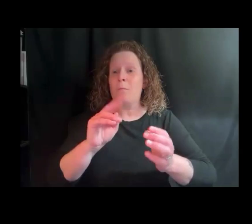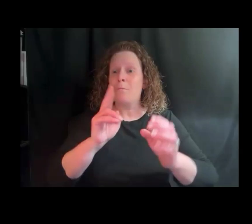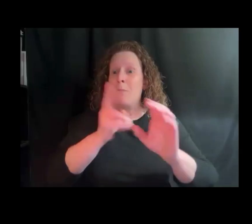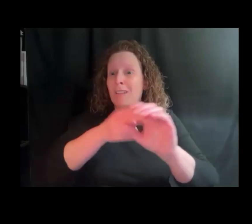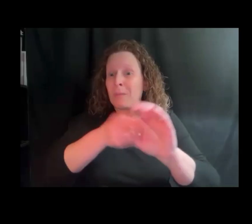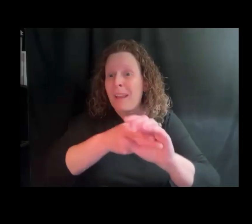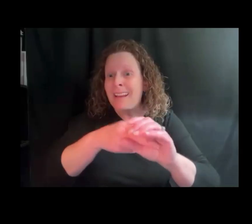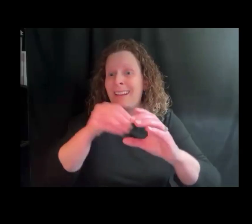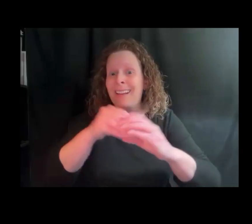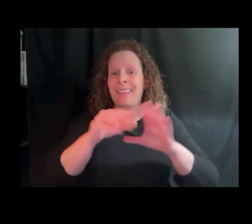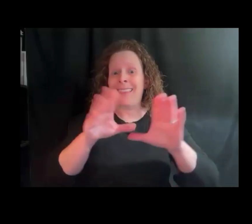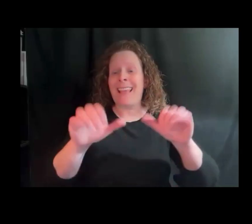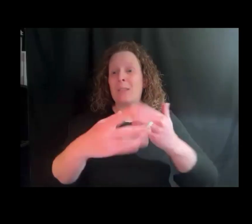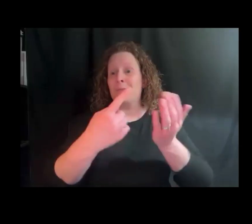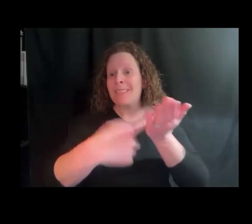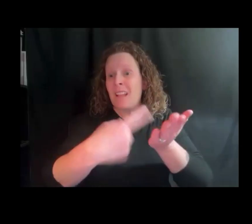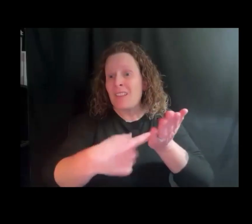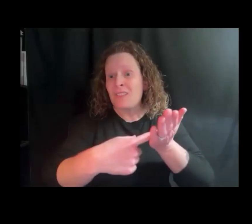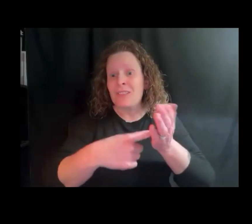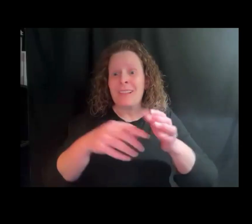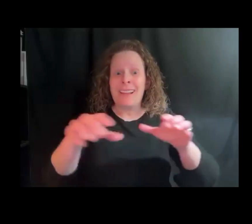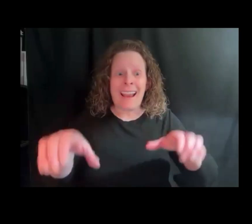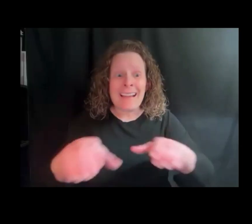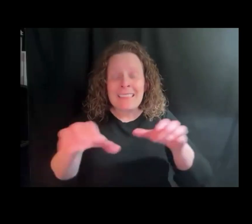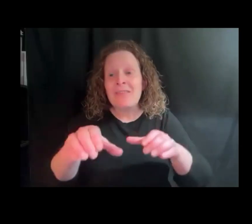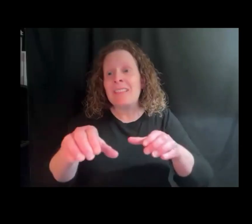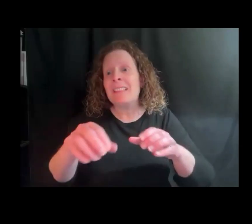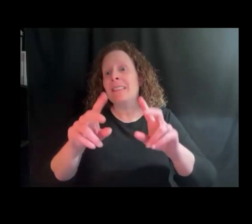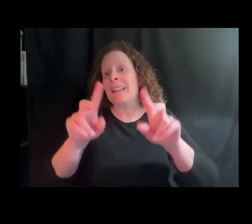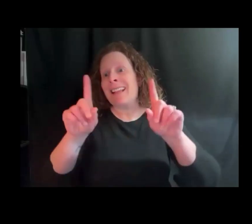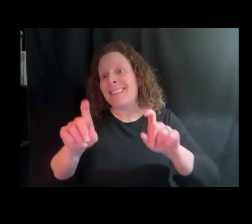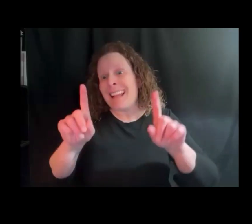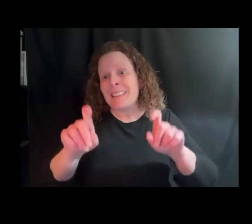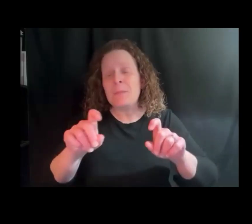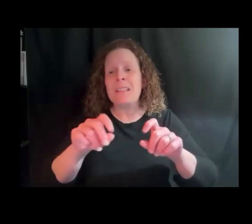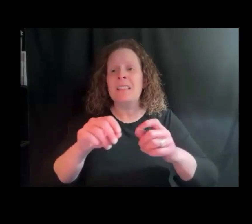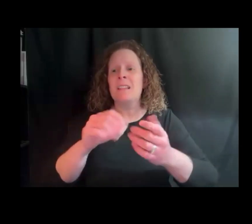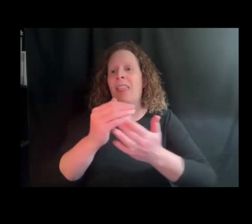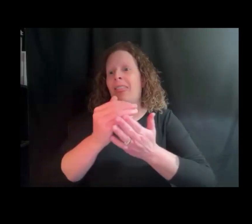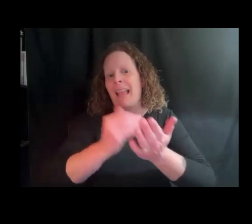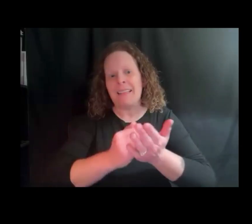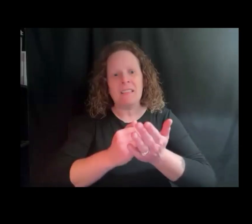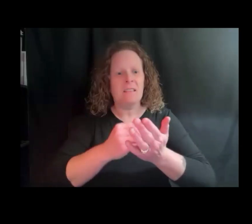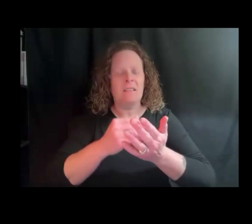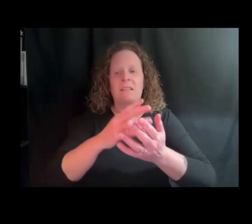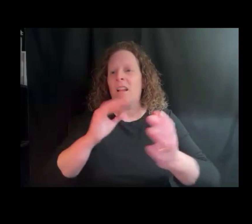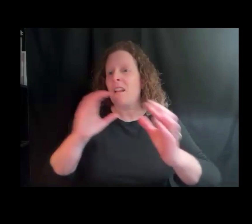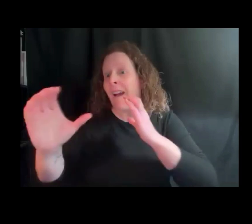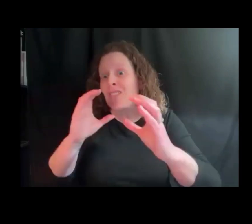We also want to empower the students to be able to participate in class discussions and class activities